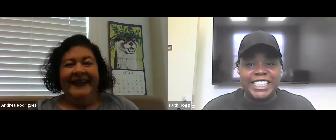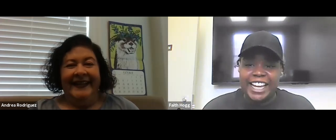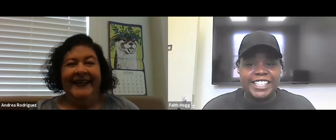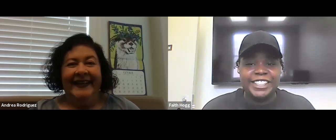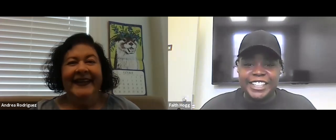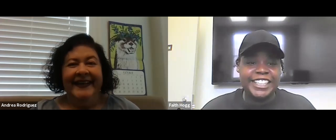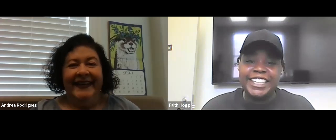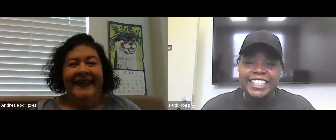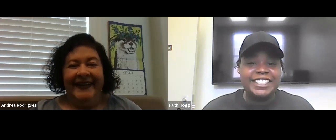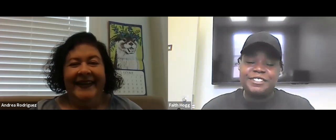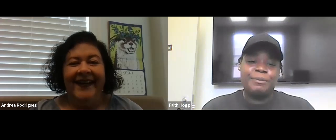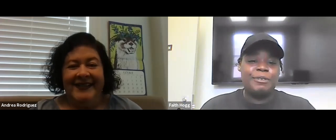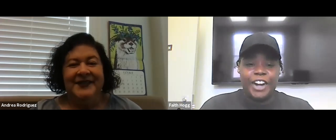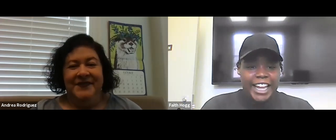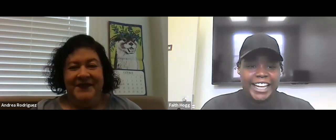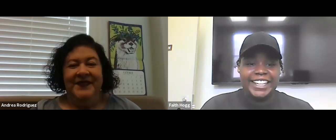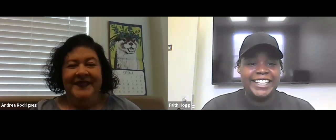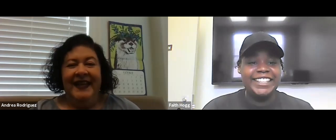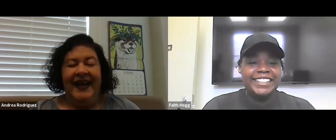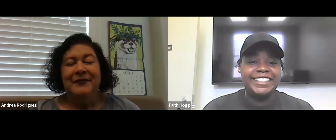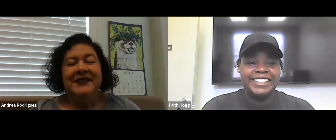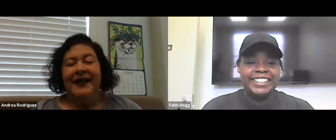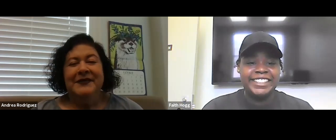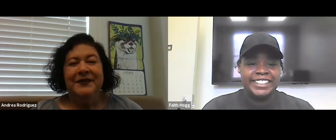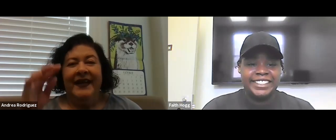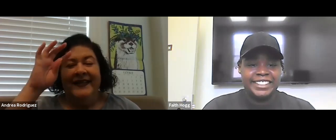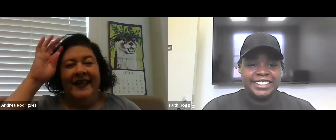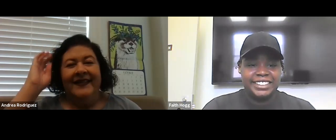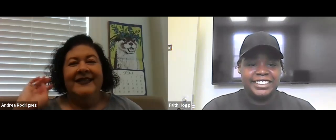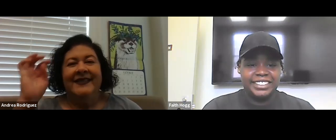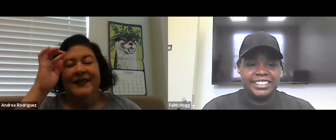excited to learn some great signs. I'm just, I'm so glad this is going to be